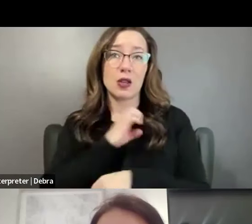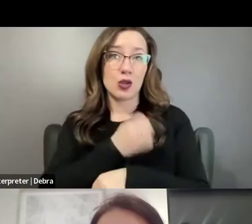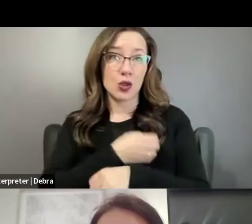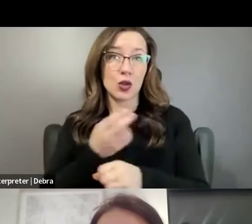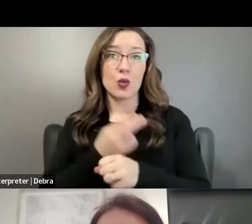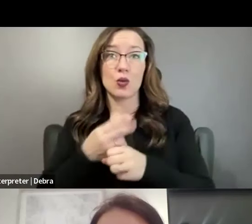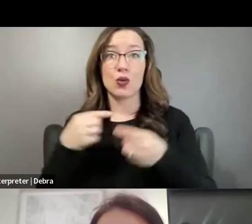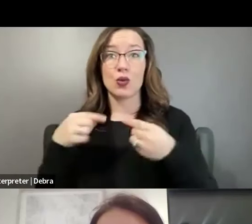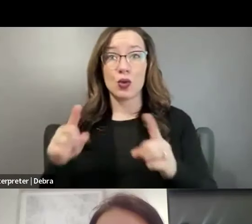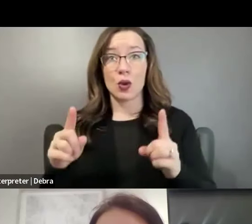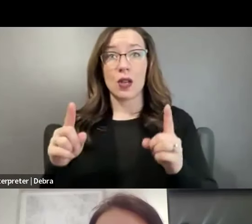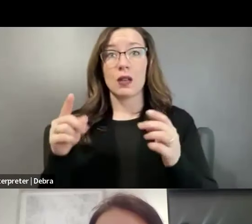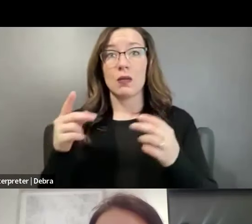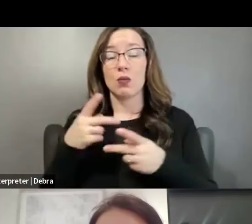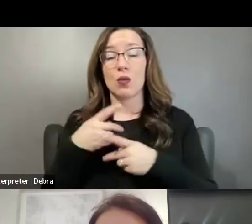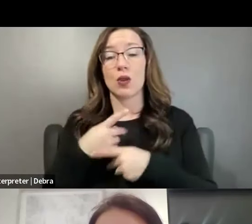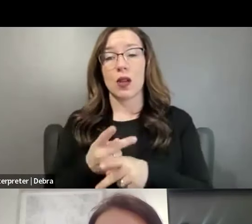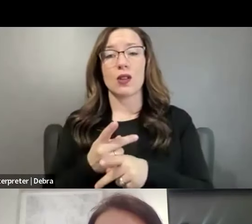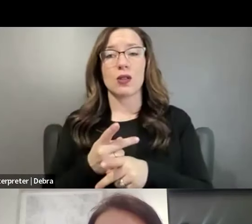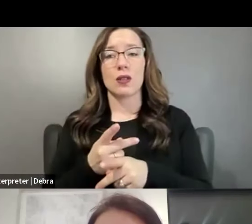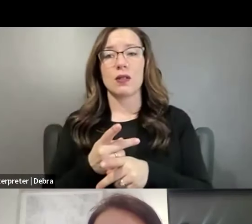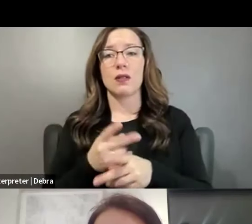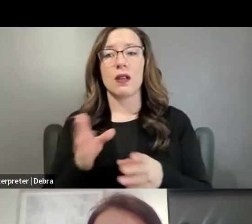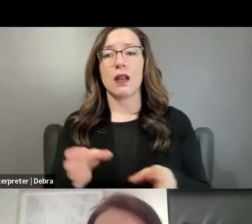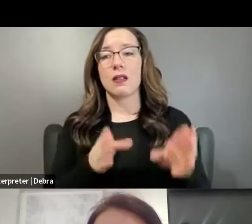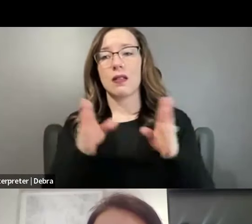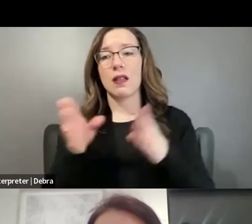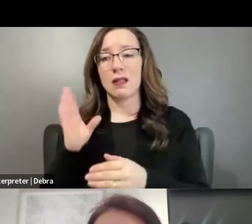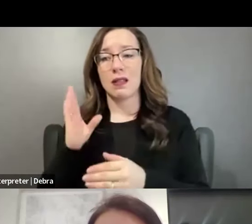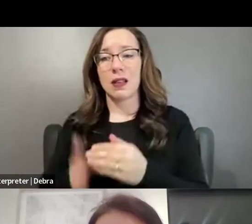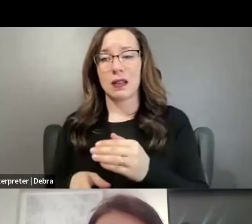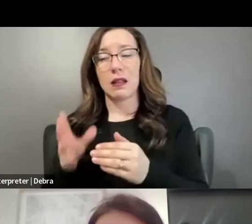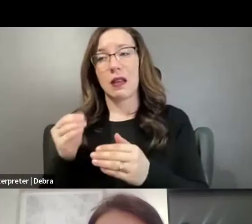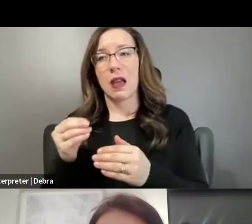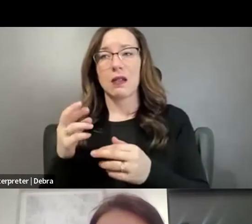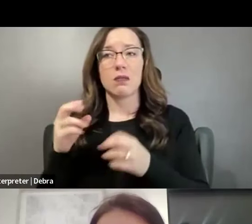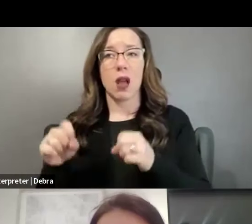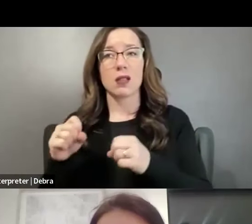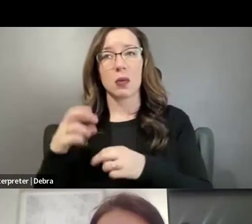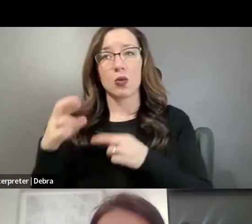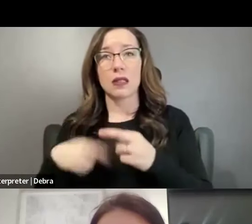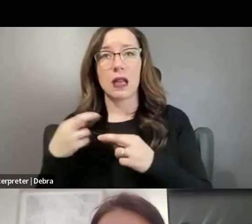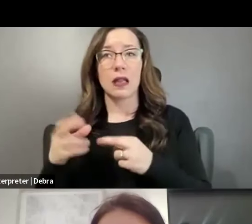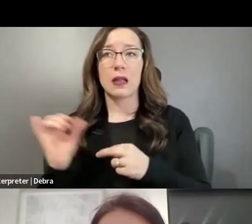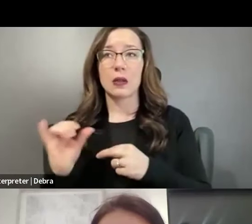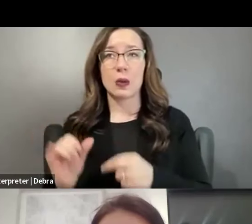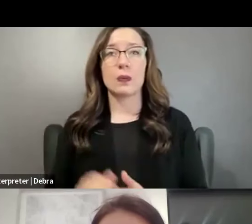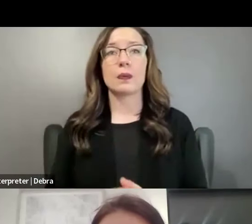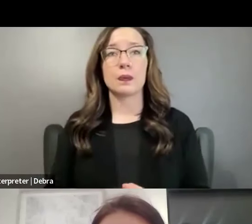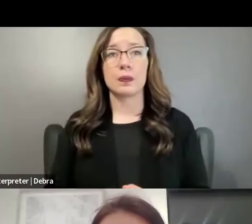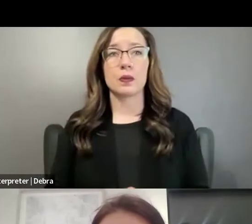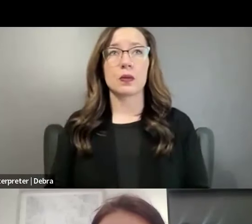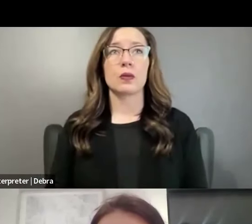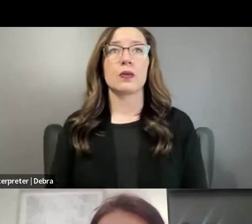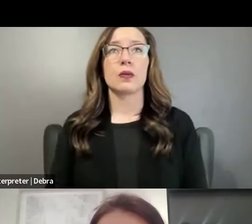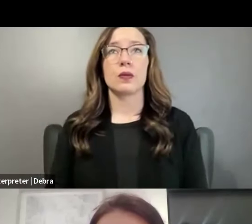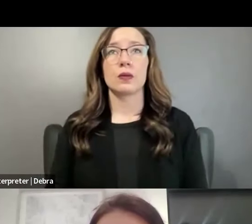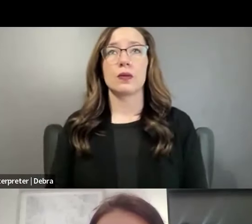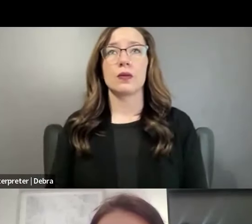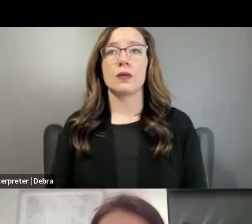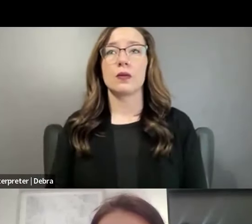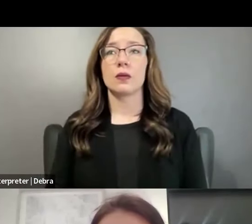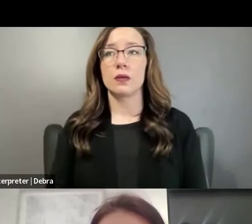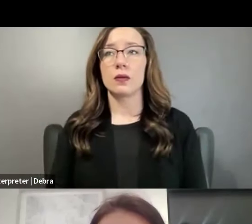and also the end-use and possible recycling as well.